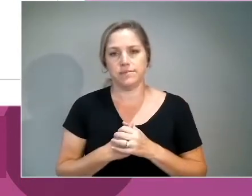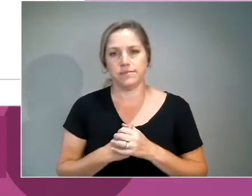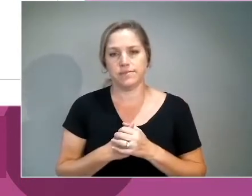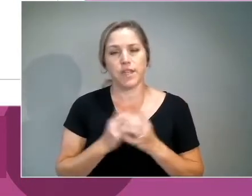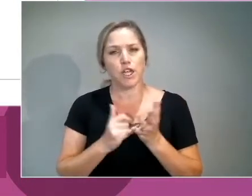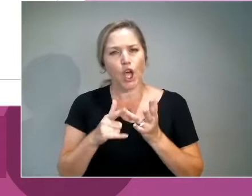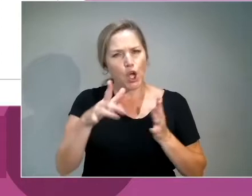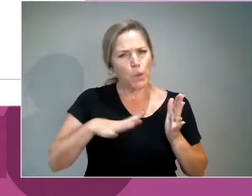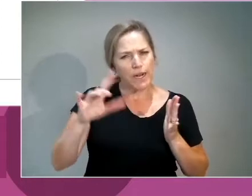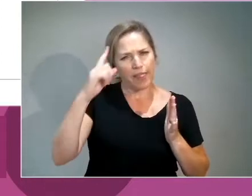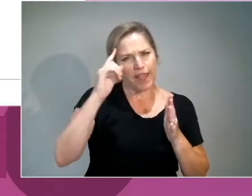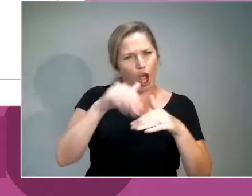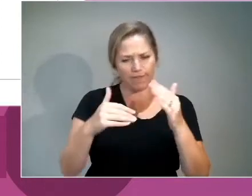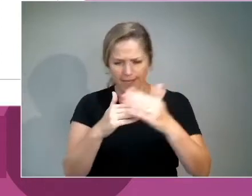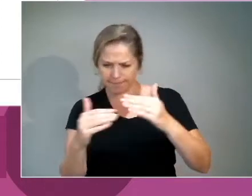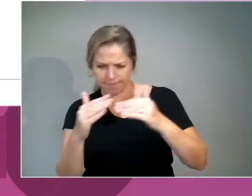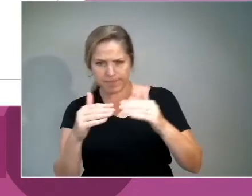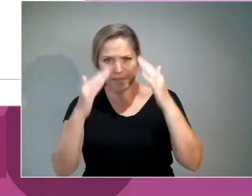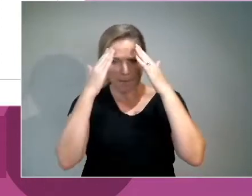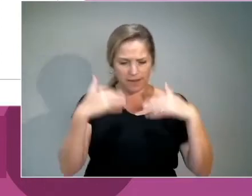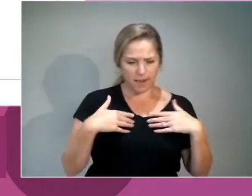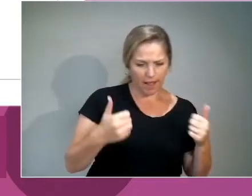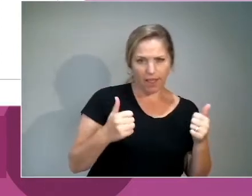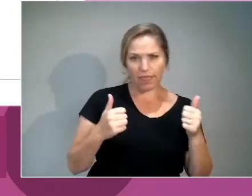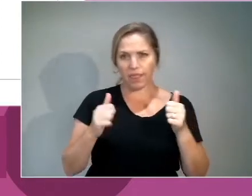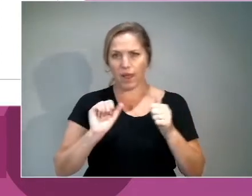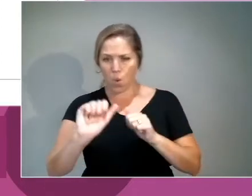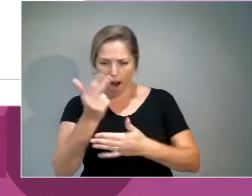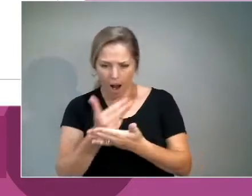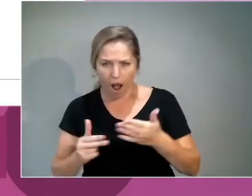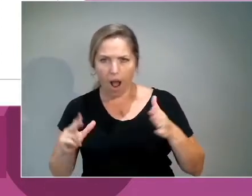mental health and wellbeing, I want to just recap on the importance of a contributing life, because